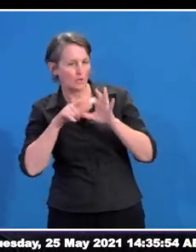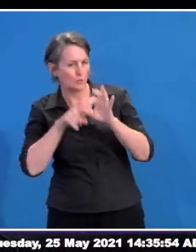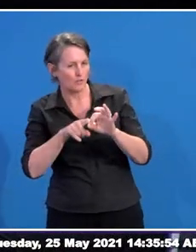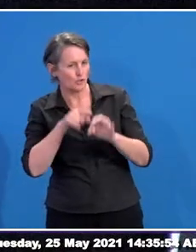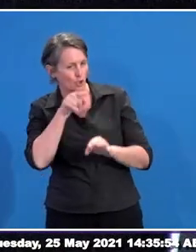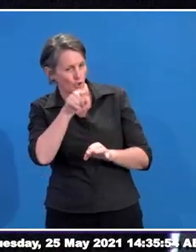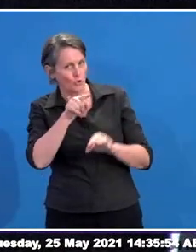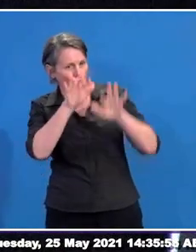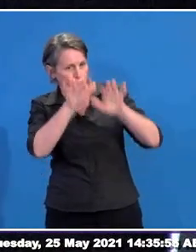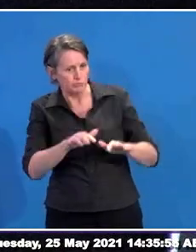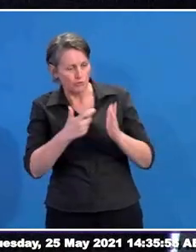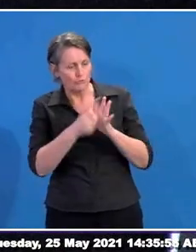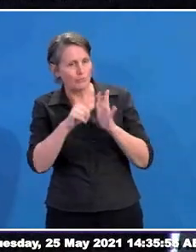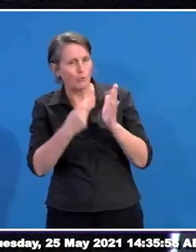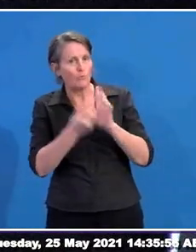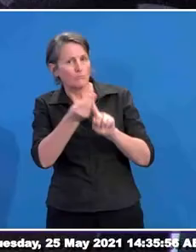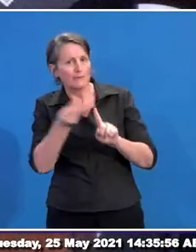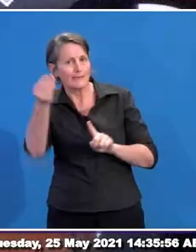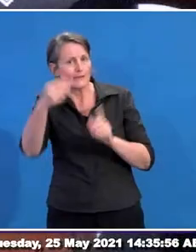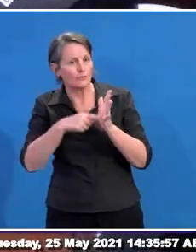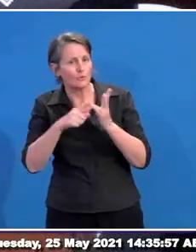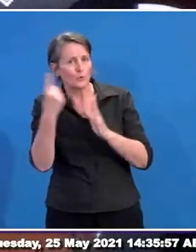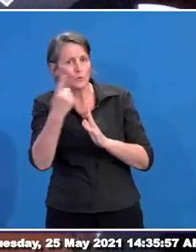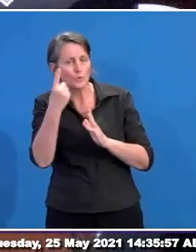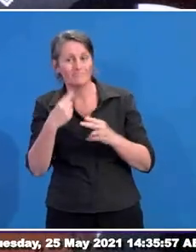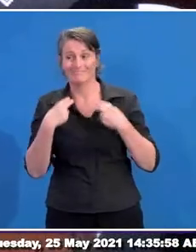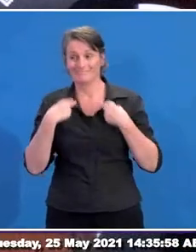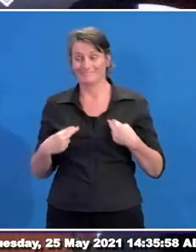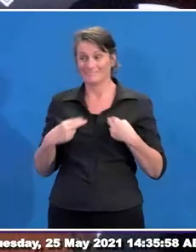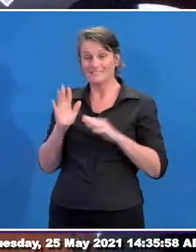Chair, could I interrupt there? I will get to that point.